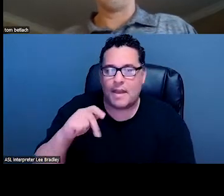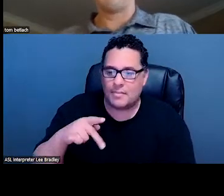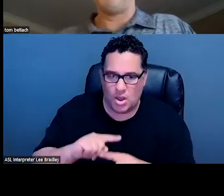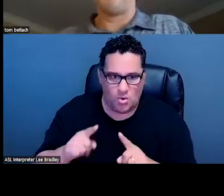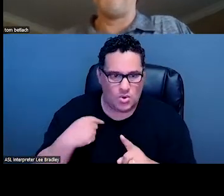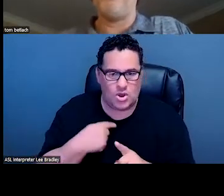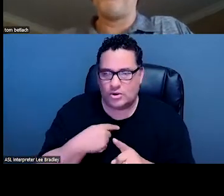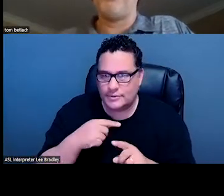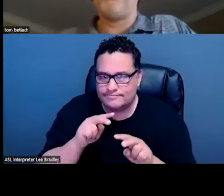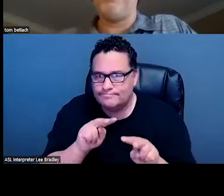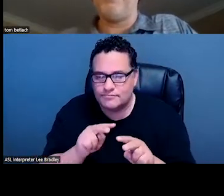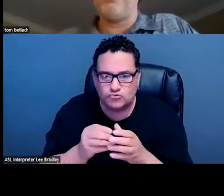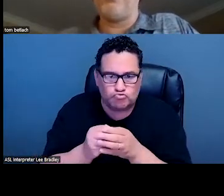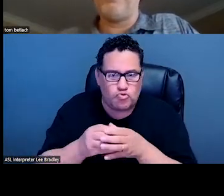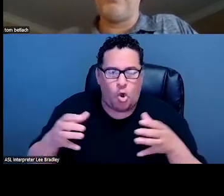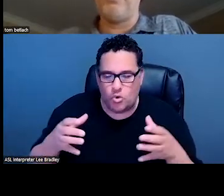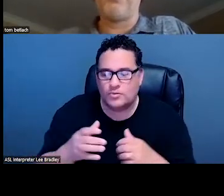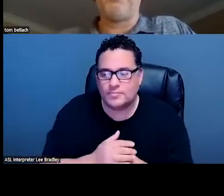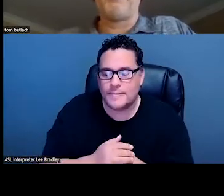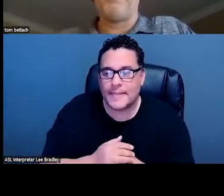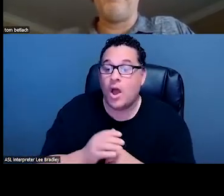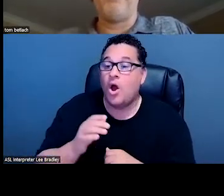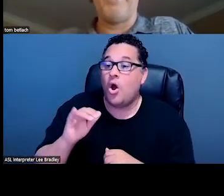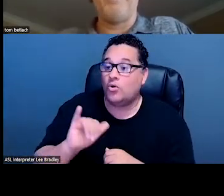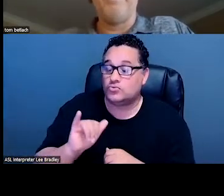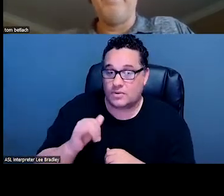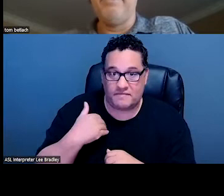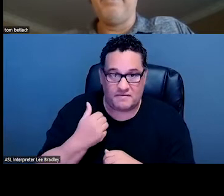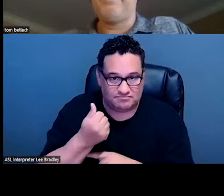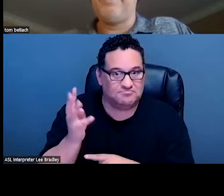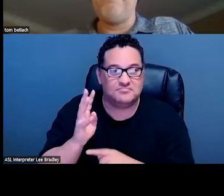HAVE GOT A NUMBER OF COUNTRIES THAT ARE JOINING THE CALL. SO, EXCITED ABOUT THAT. NEXT SLIDE.